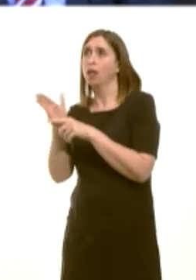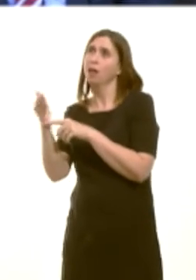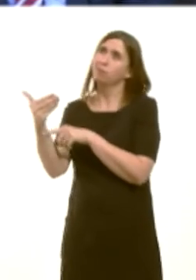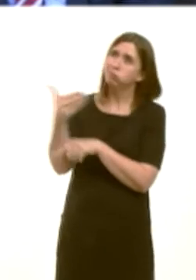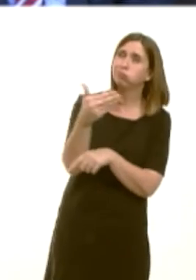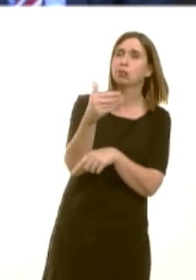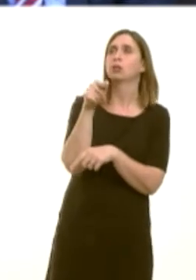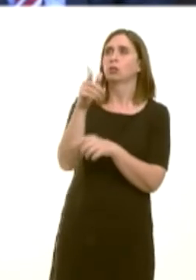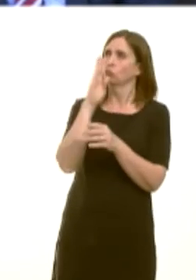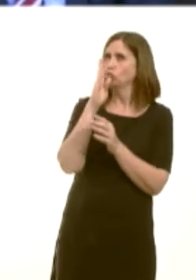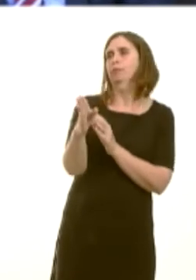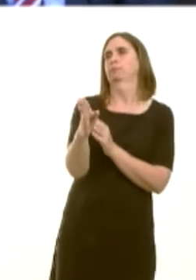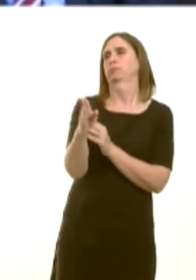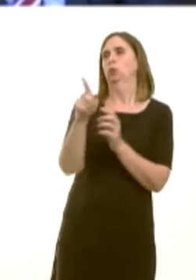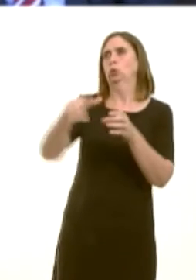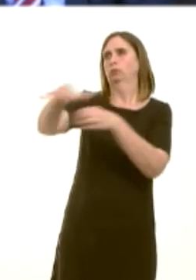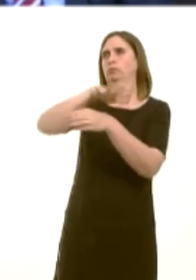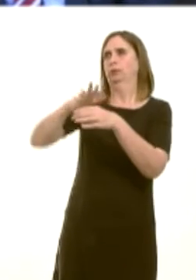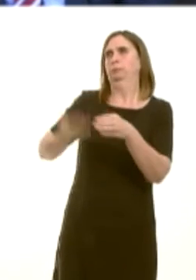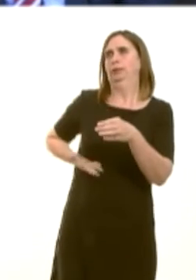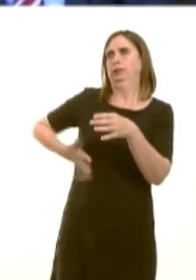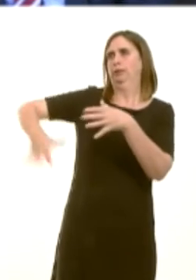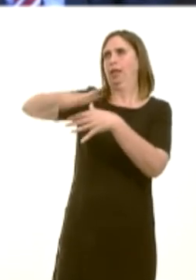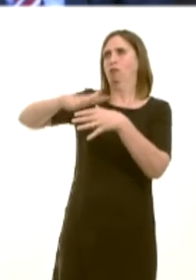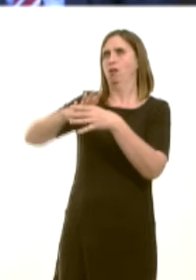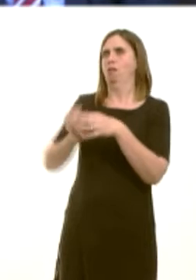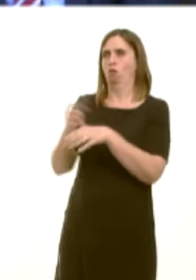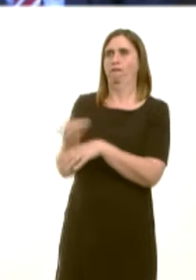rail access to the zone. In addition as well, of course, significant amounts of marketing